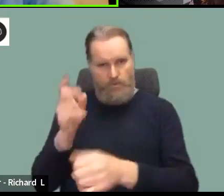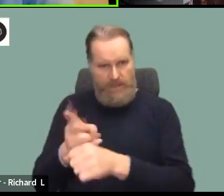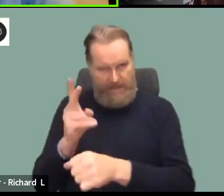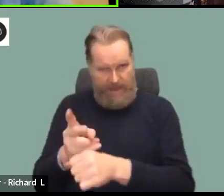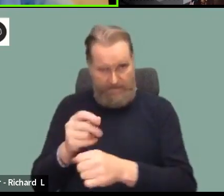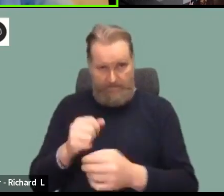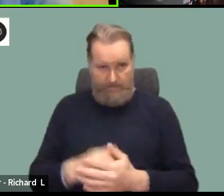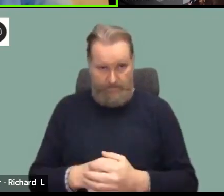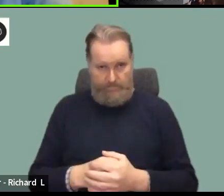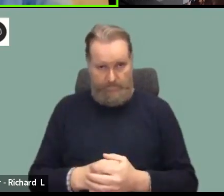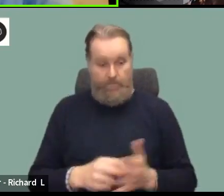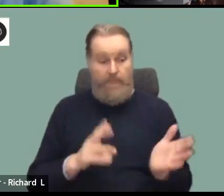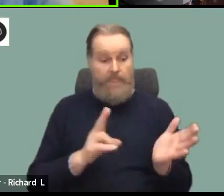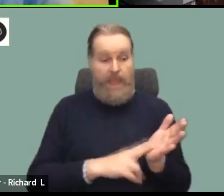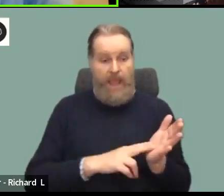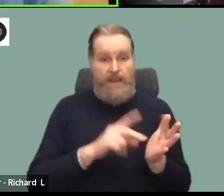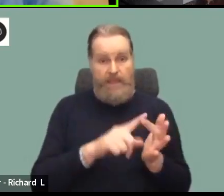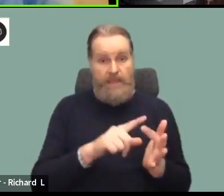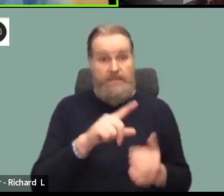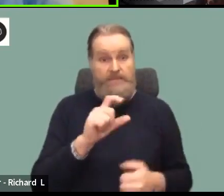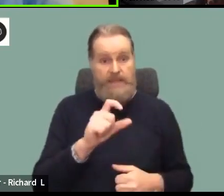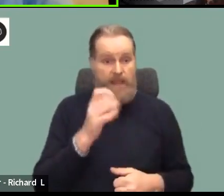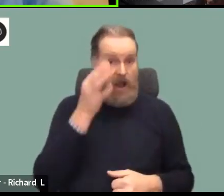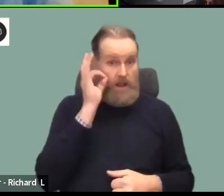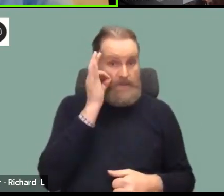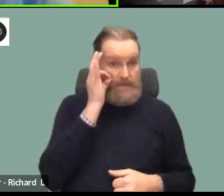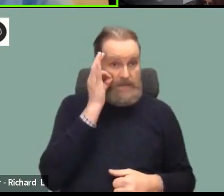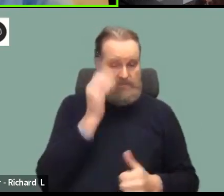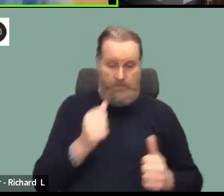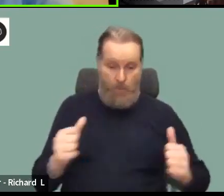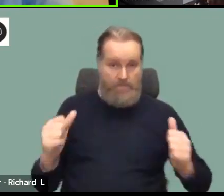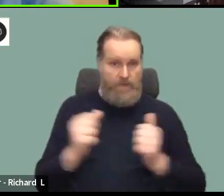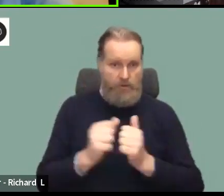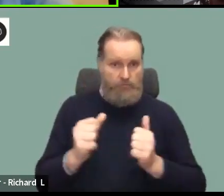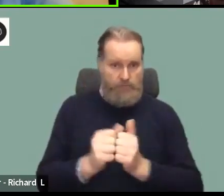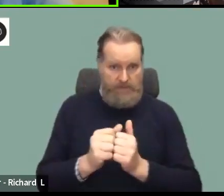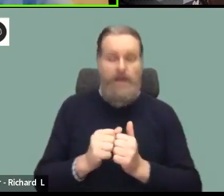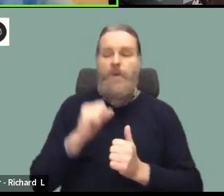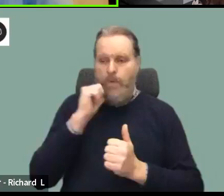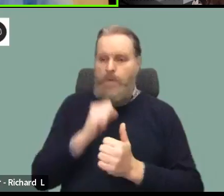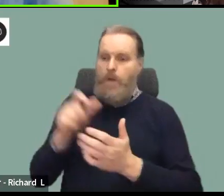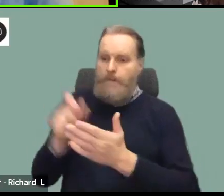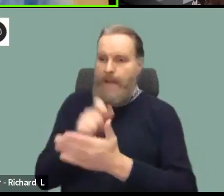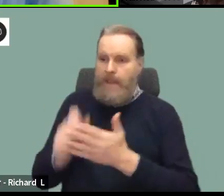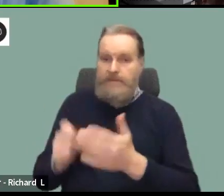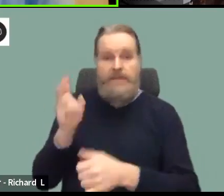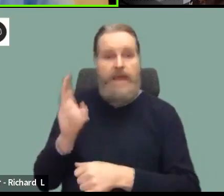then a submission can be put in . And to that end The FTC has And to that end The FTC has already agreed. that we will be rebalanced that we will be rebalanced in